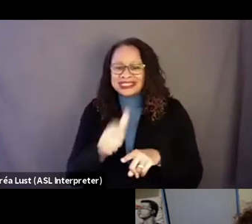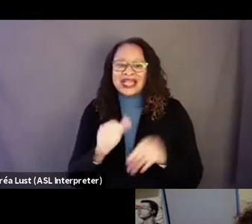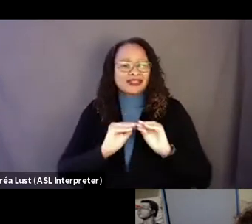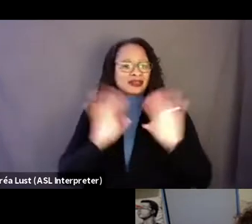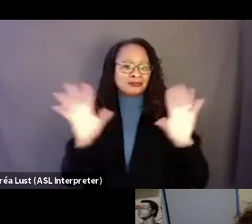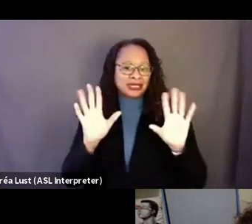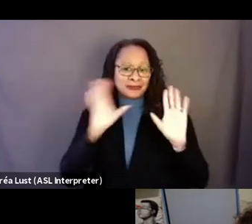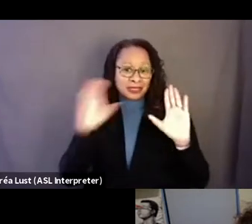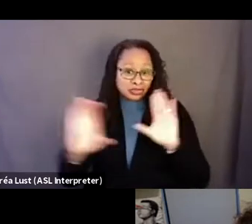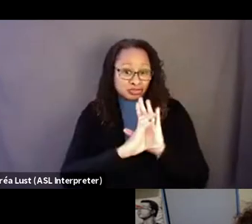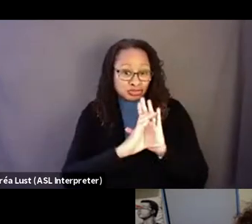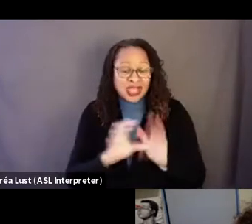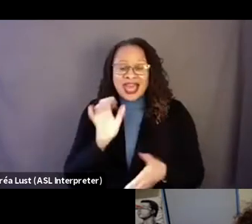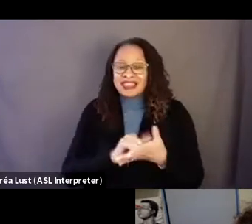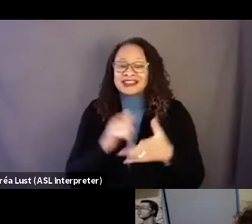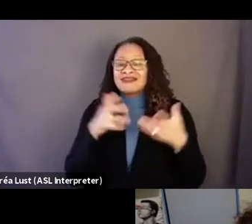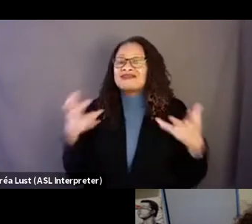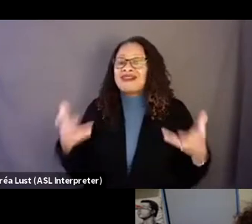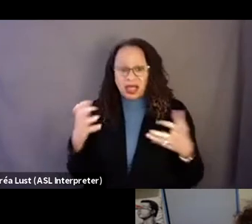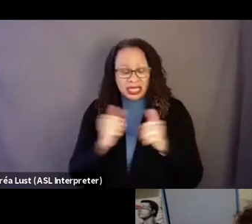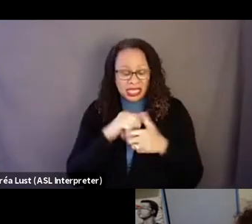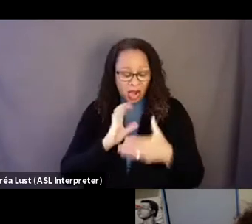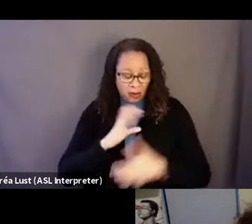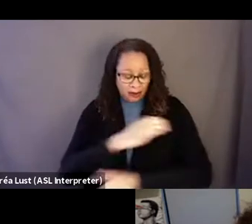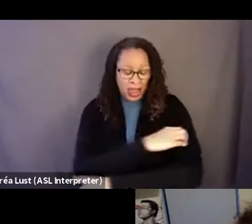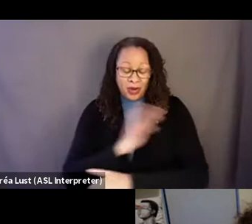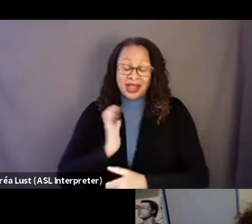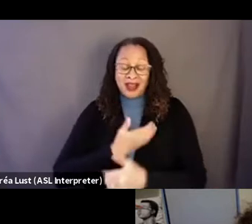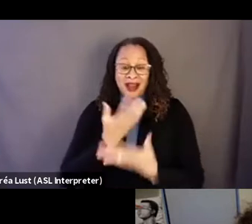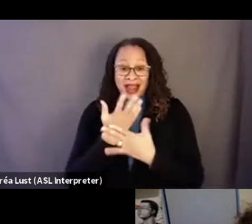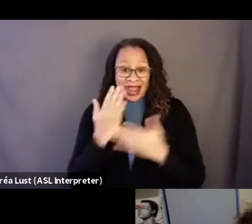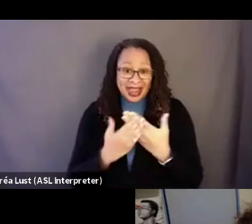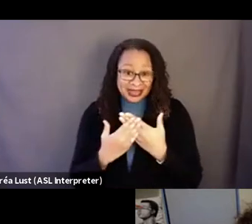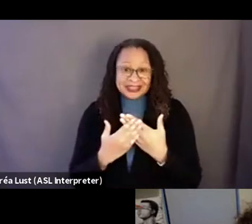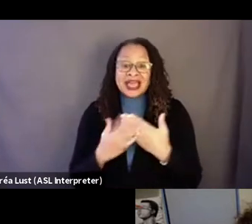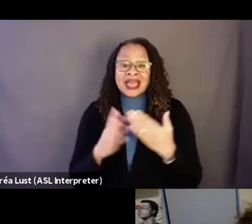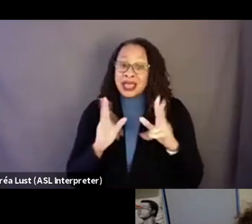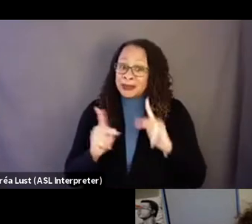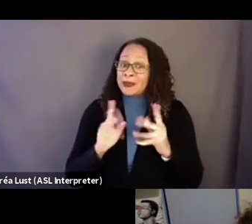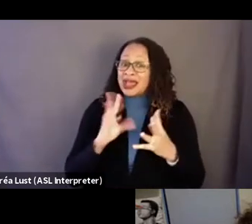And there's a lot that's within our power and within our hands as people and as community members wherever we might live.